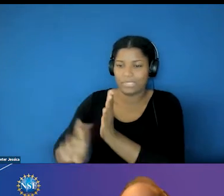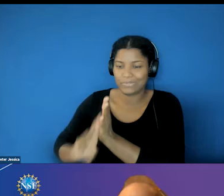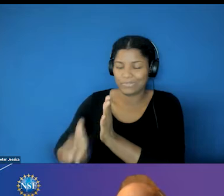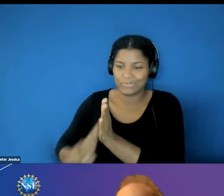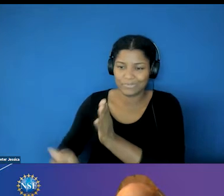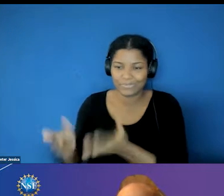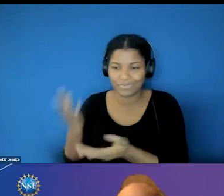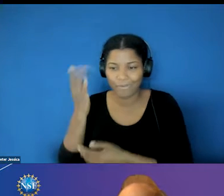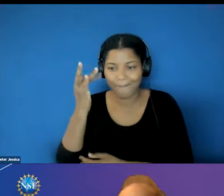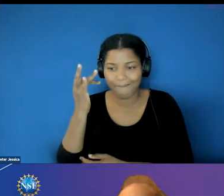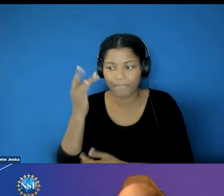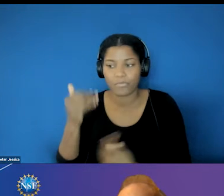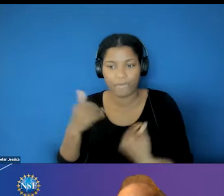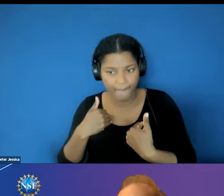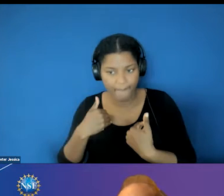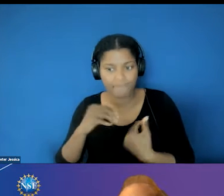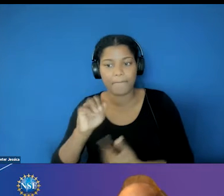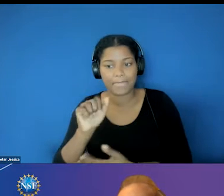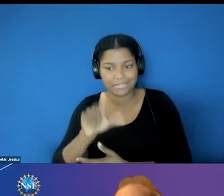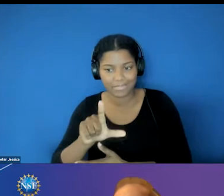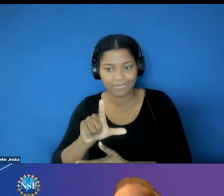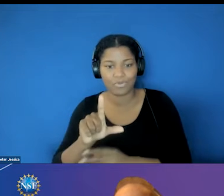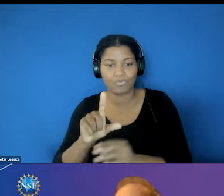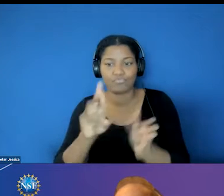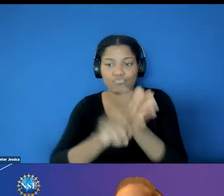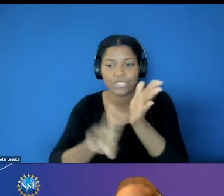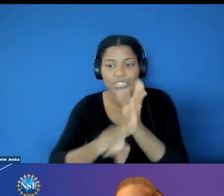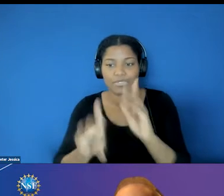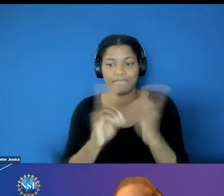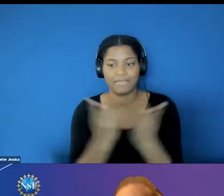because we have a Materials Research Division within the MPS directorate.